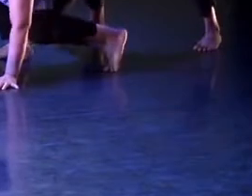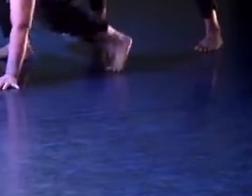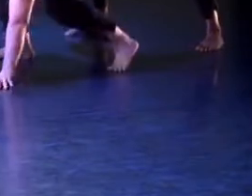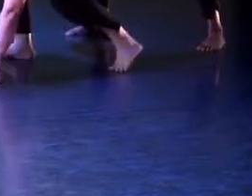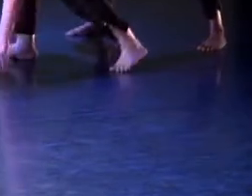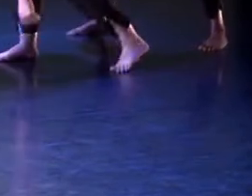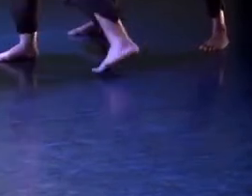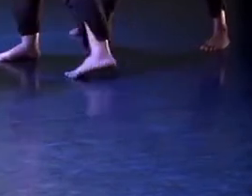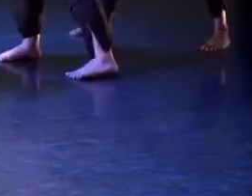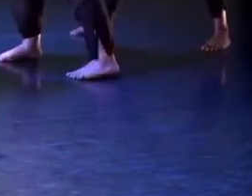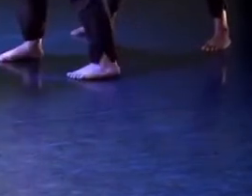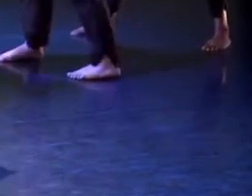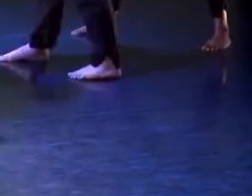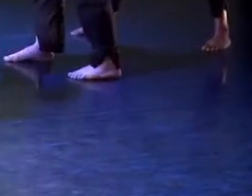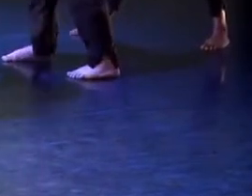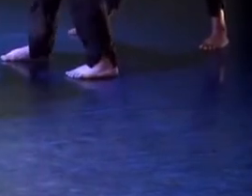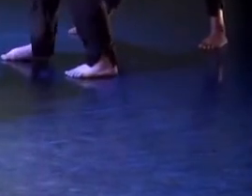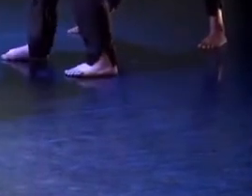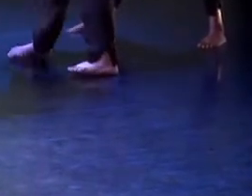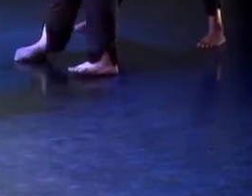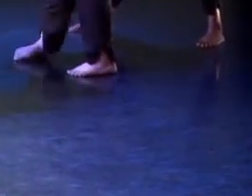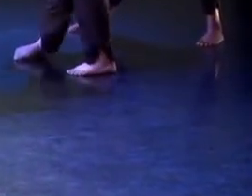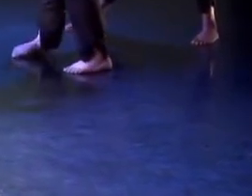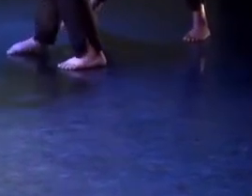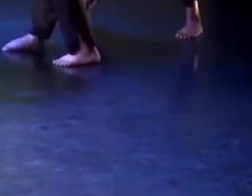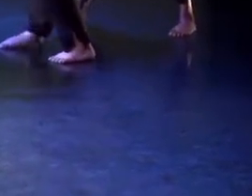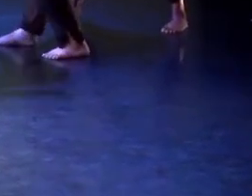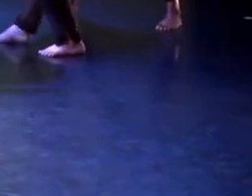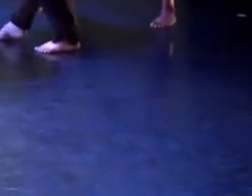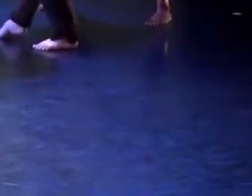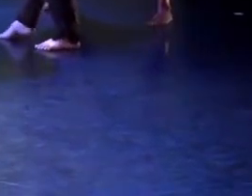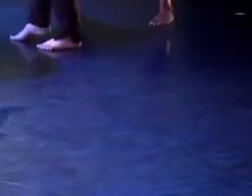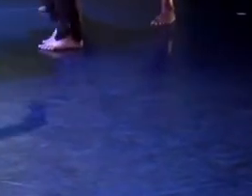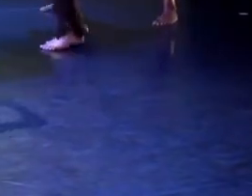You got a right to the tree of life